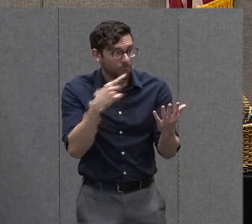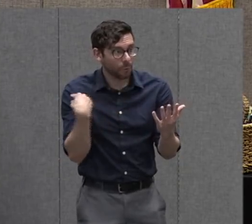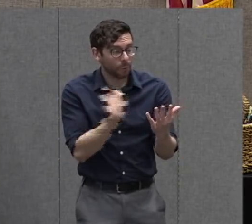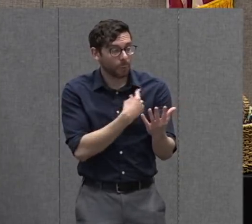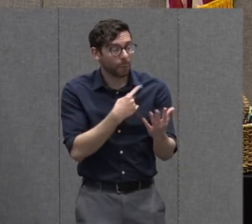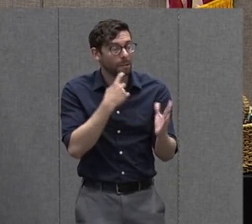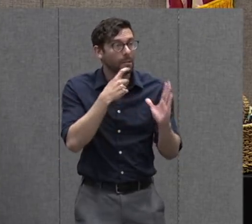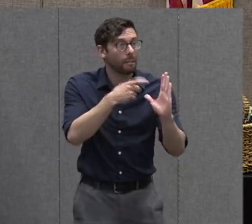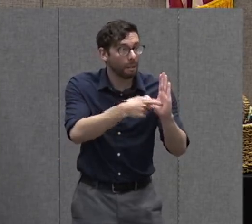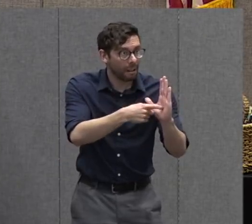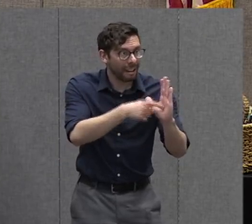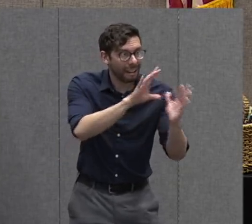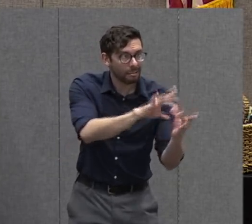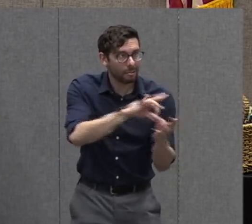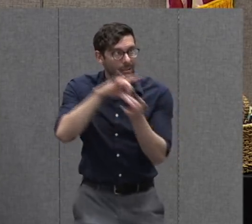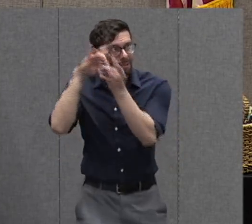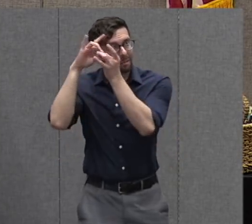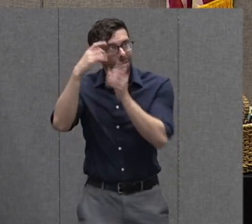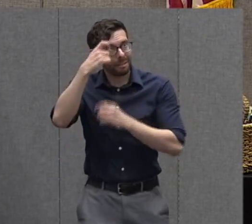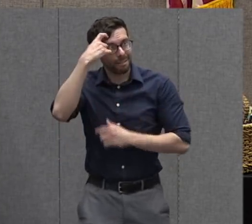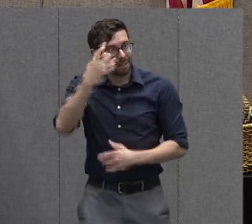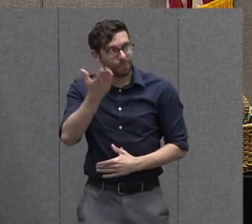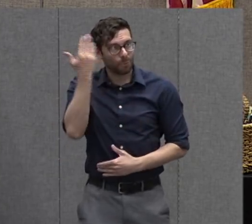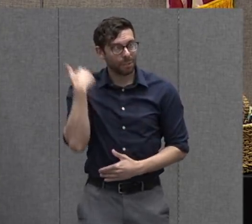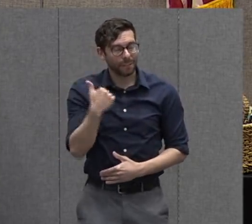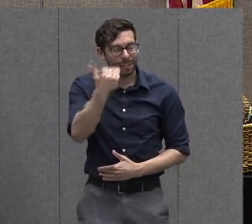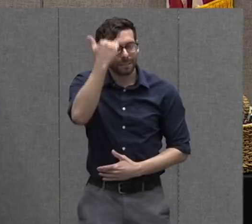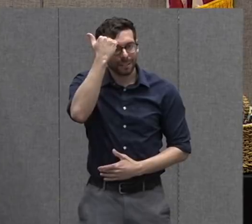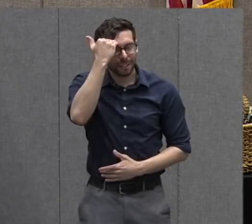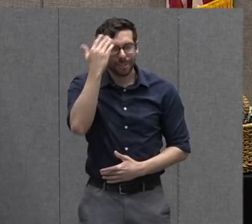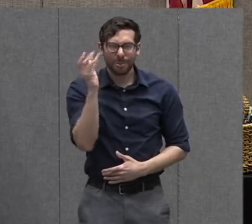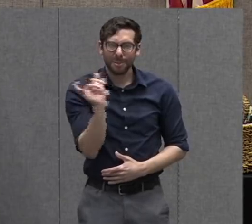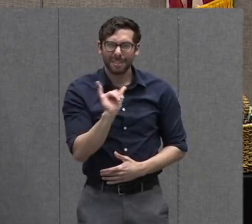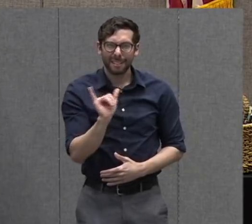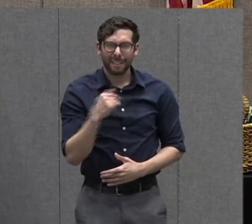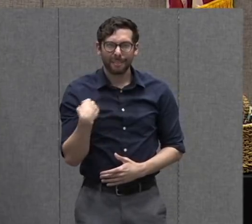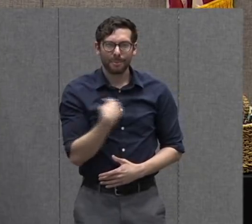So it's, it's almost like we could see Jack growing in each poem.